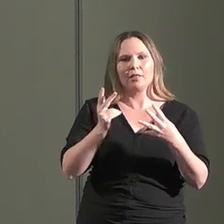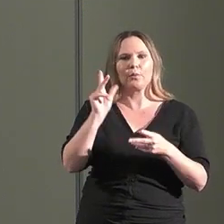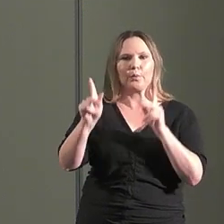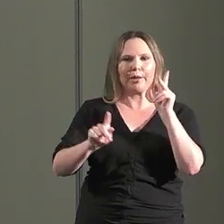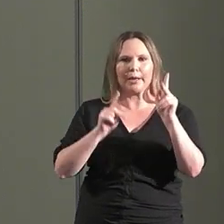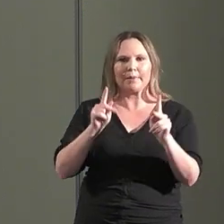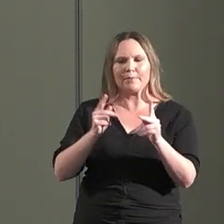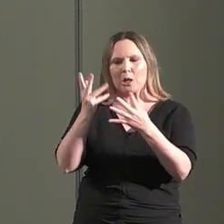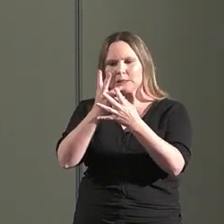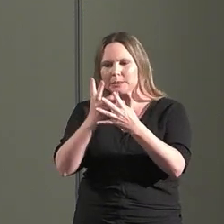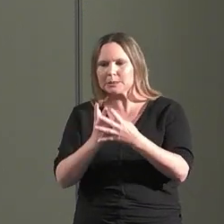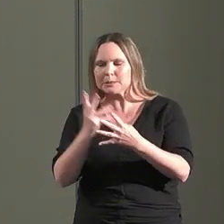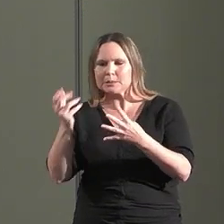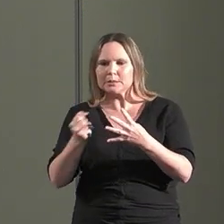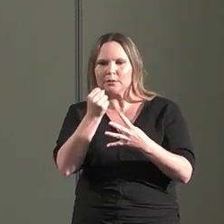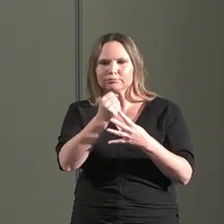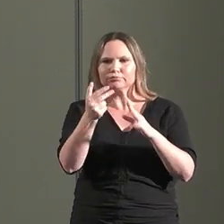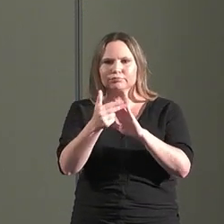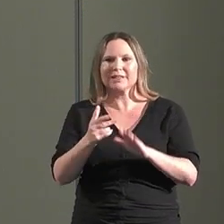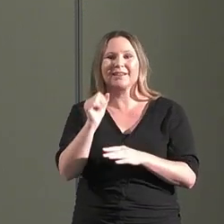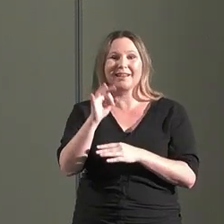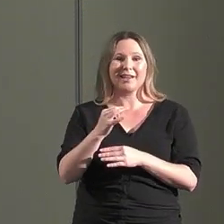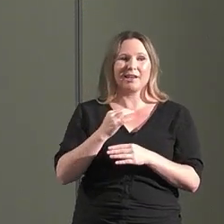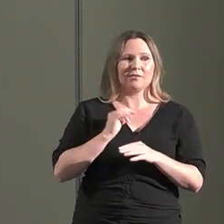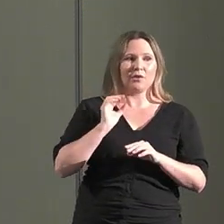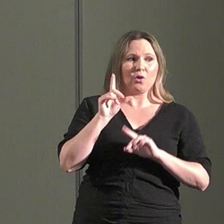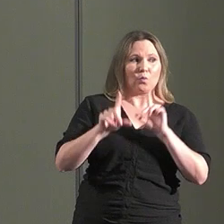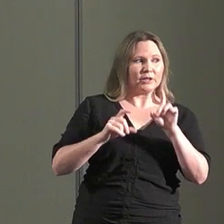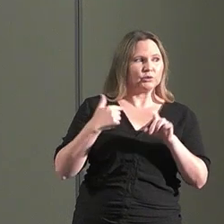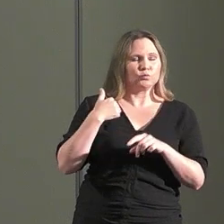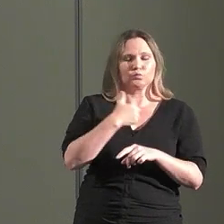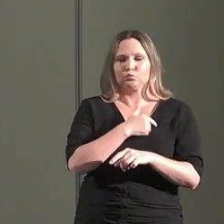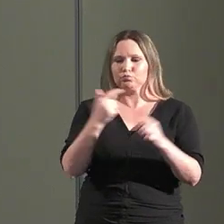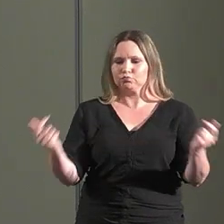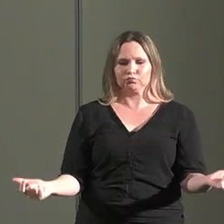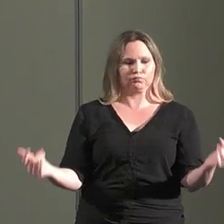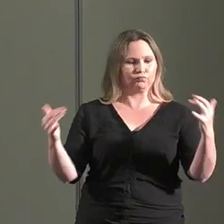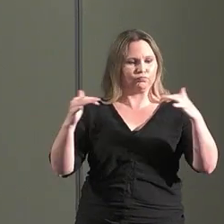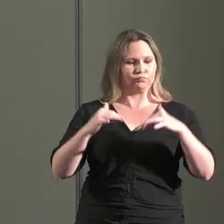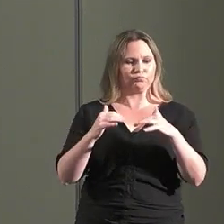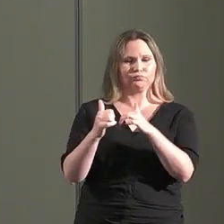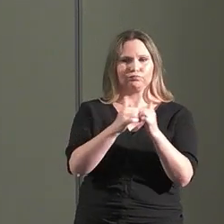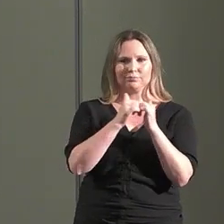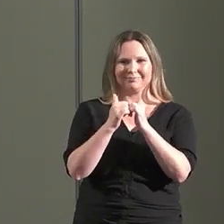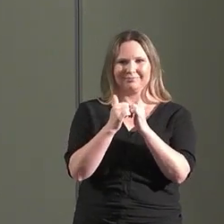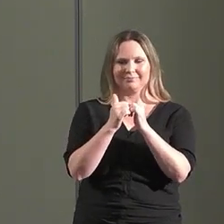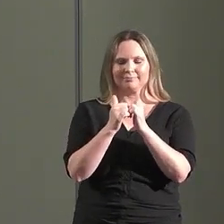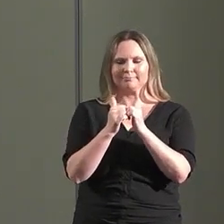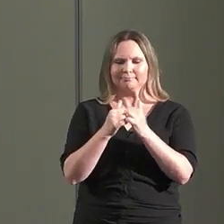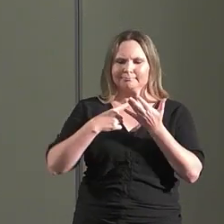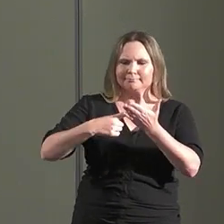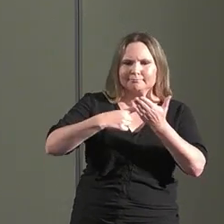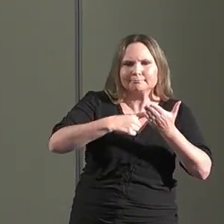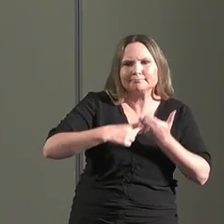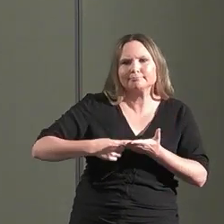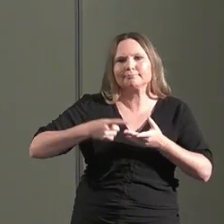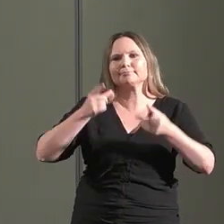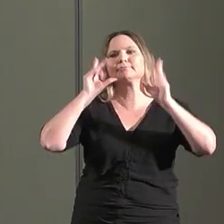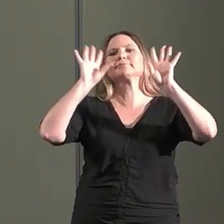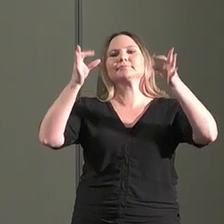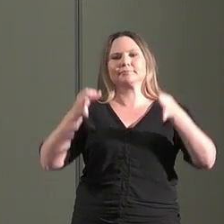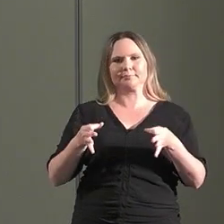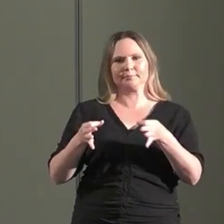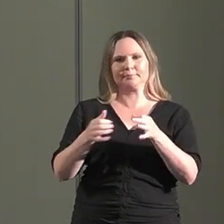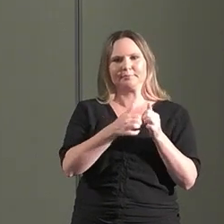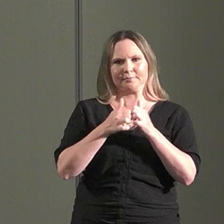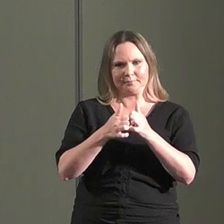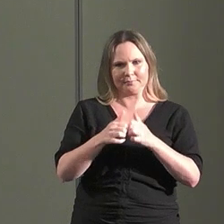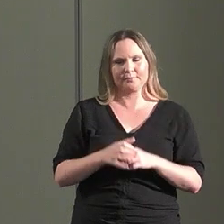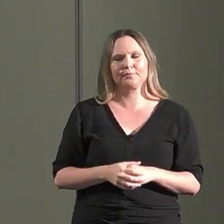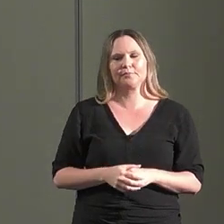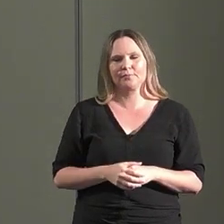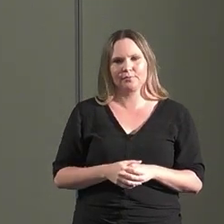There was a question we got together and make a decision that was agreed upon.